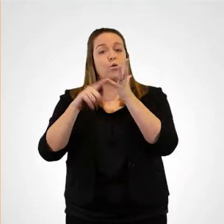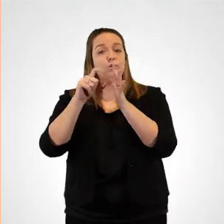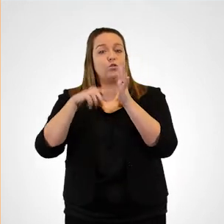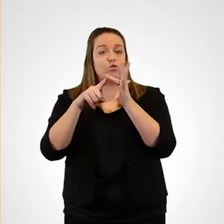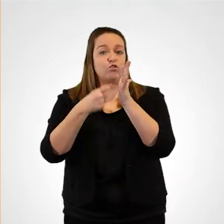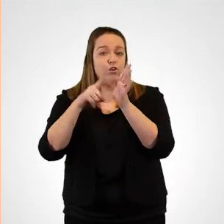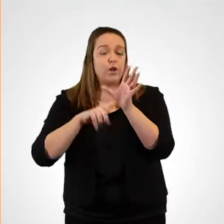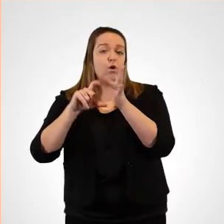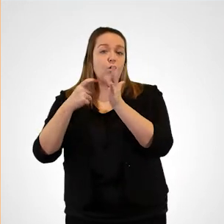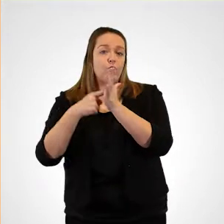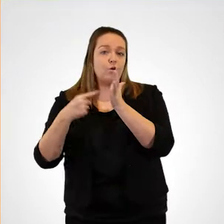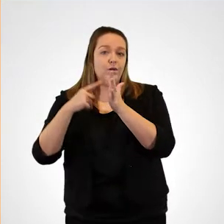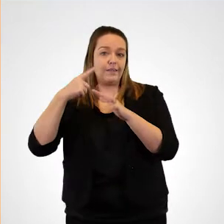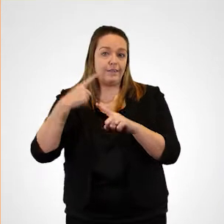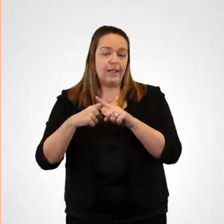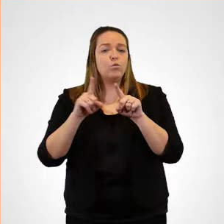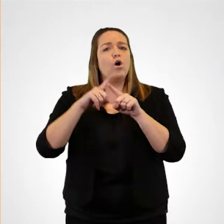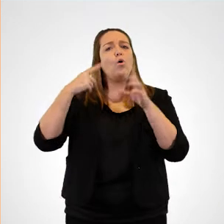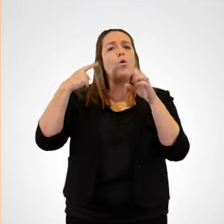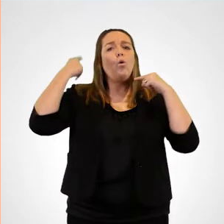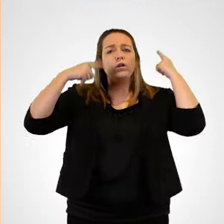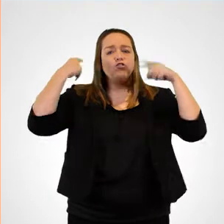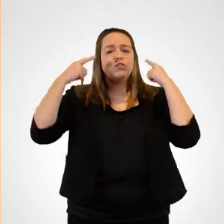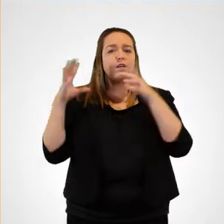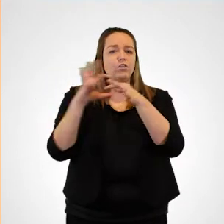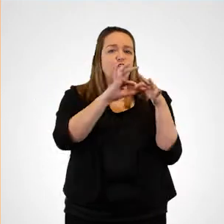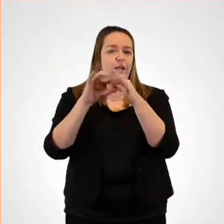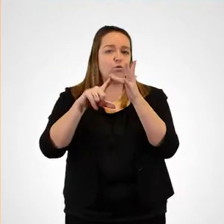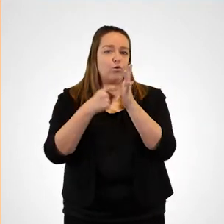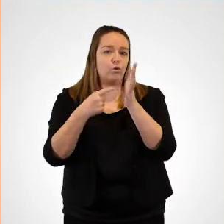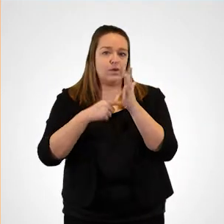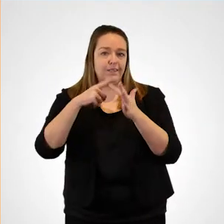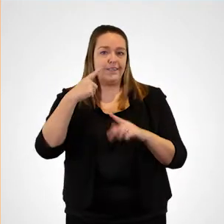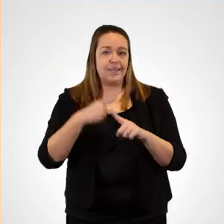and also the auditory association cortex. So in other words, these are the bits of the brain